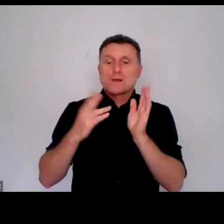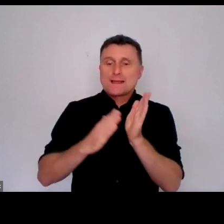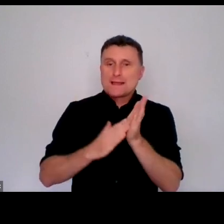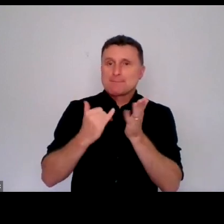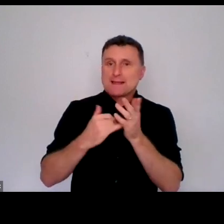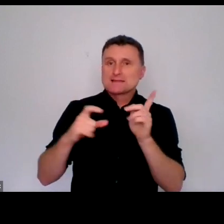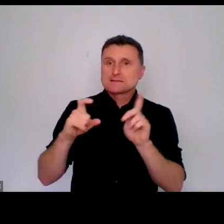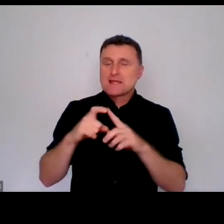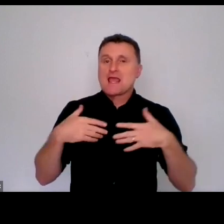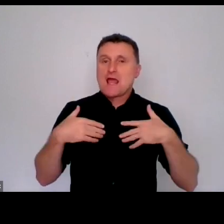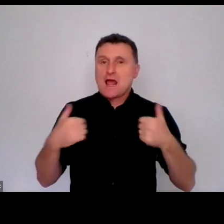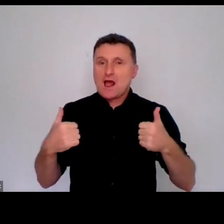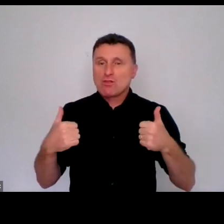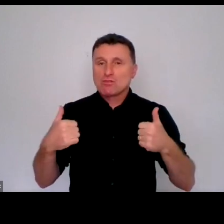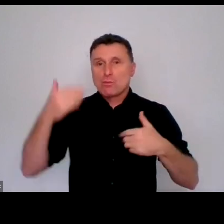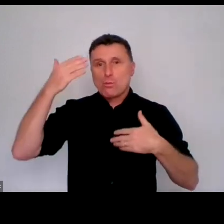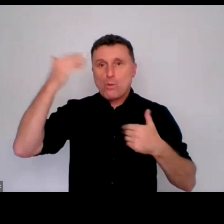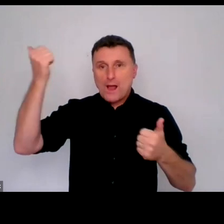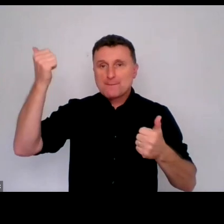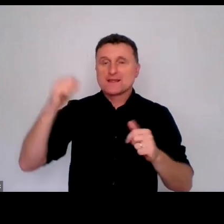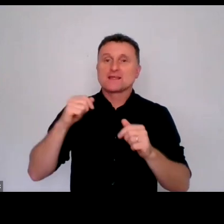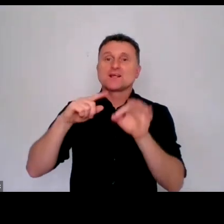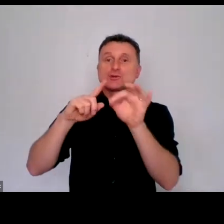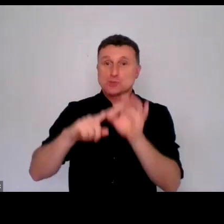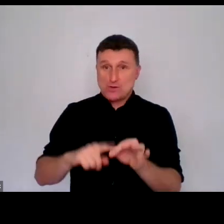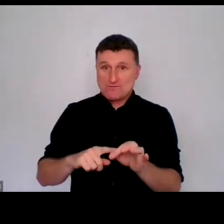Wellbeing Survey, the Ministry of Health’s recent